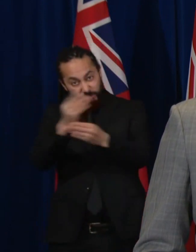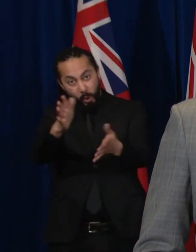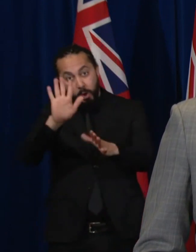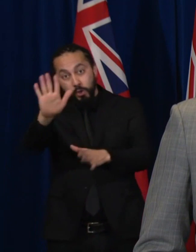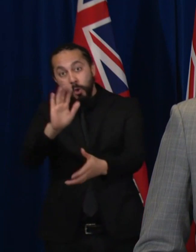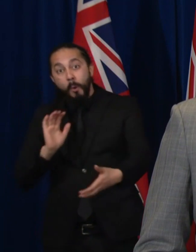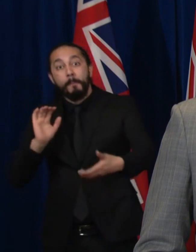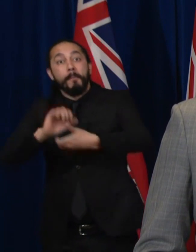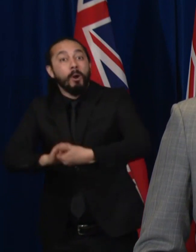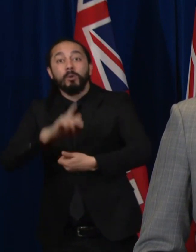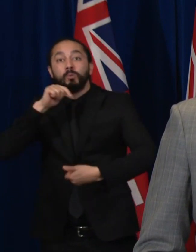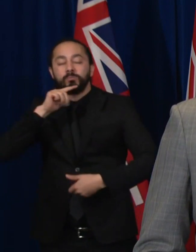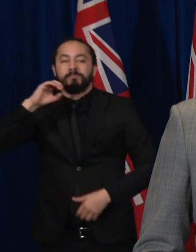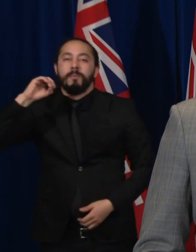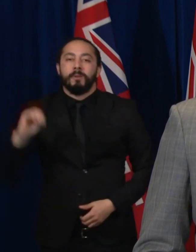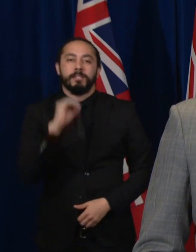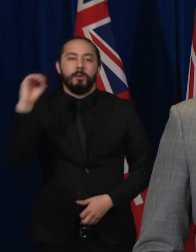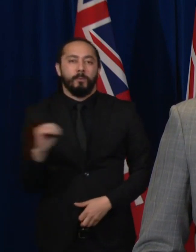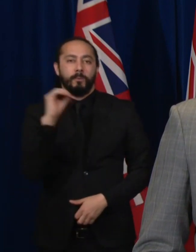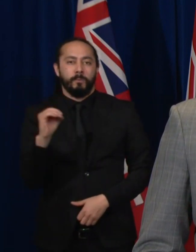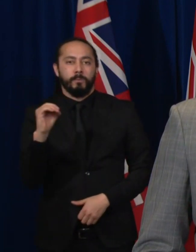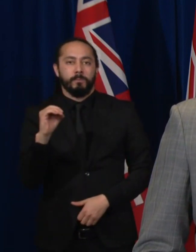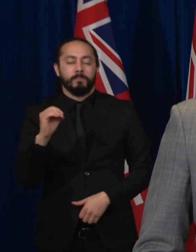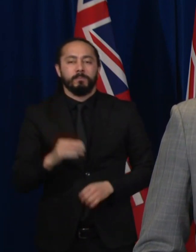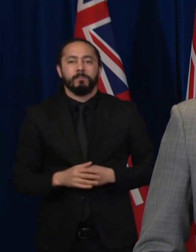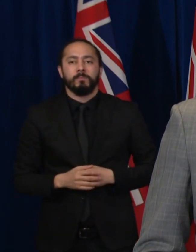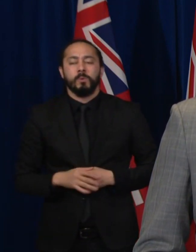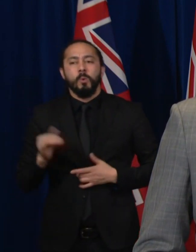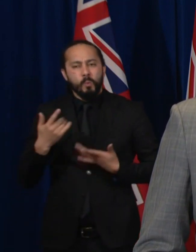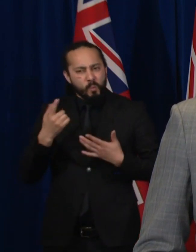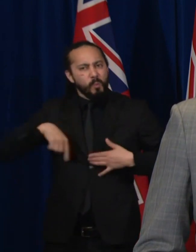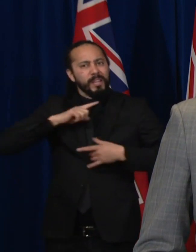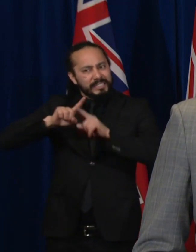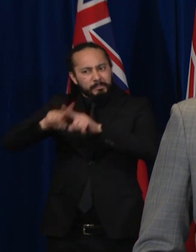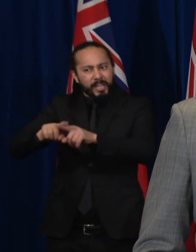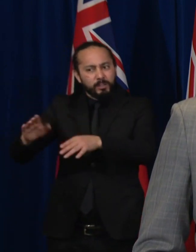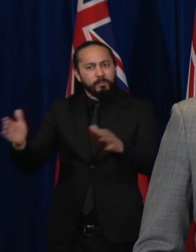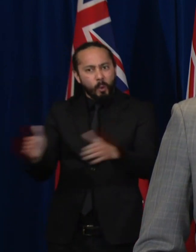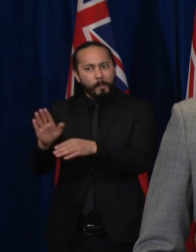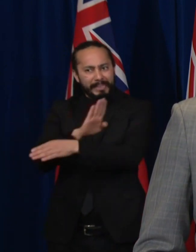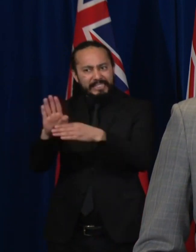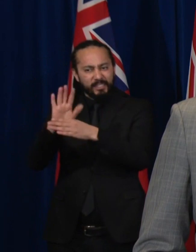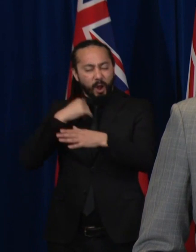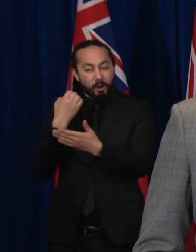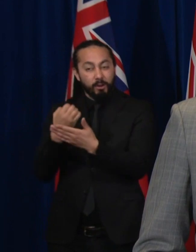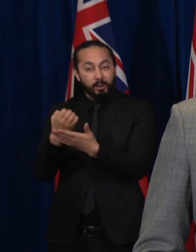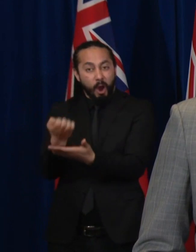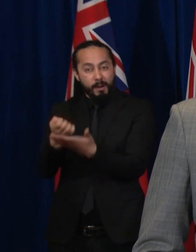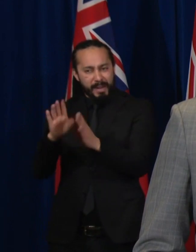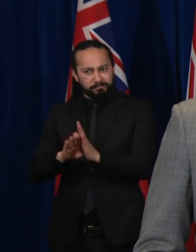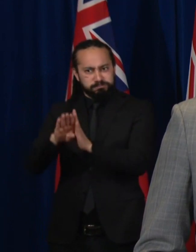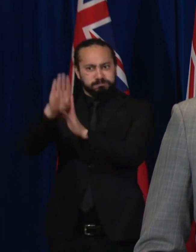businesses to drive our economy forward. This is why I'm pleased as a final resting place for those who died here, that, as our first step, we have helped businesses focus on their